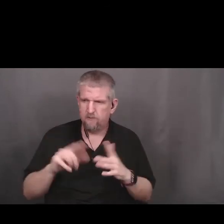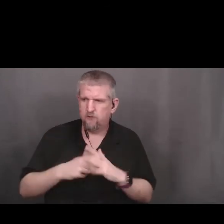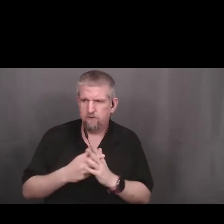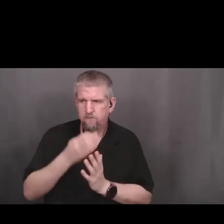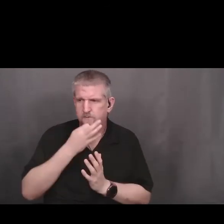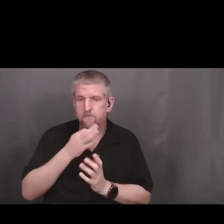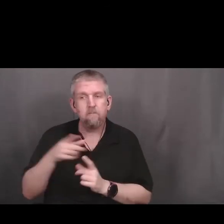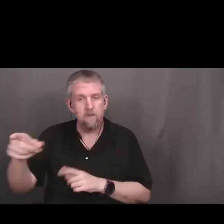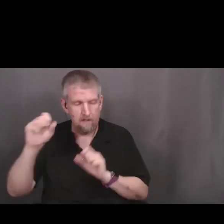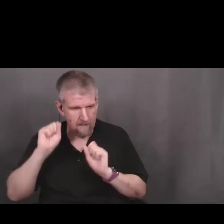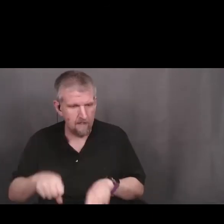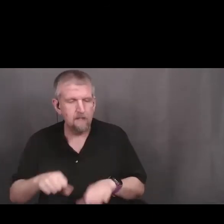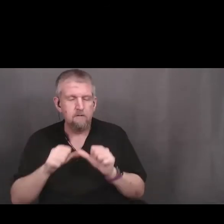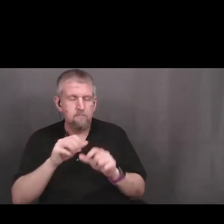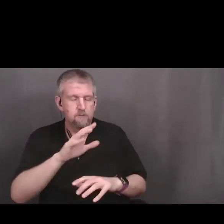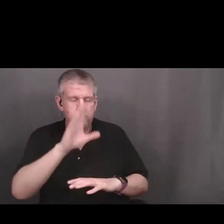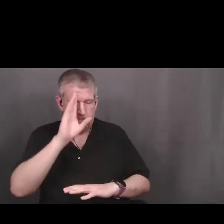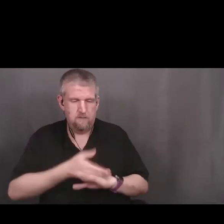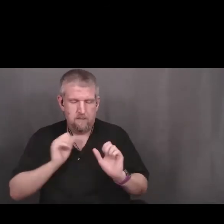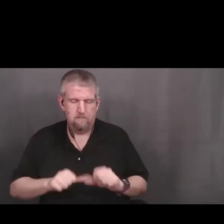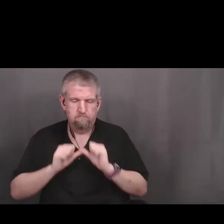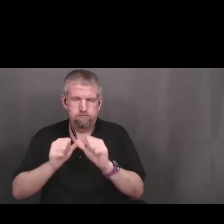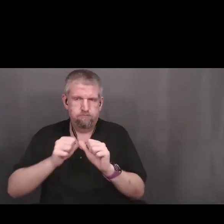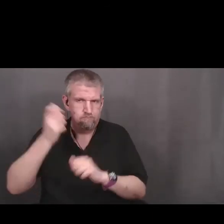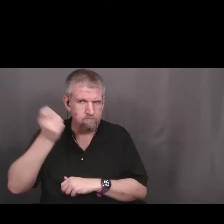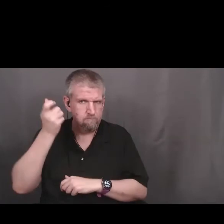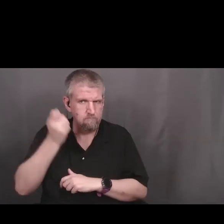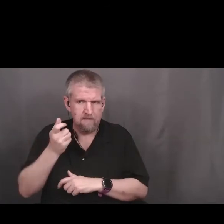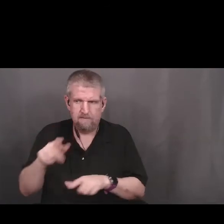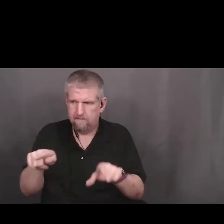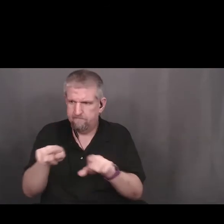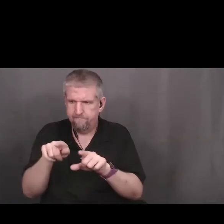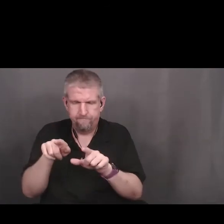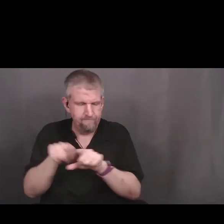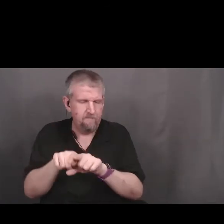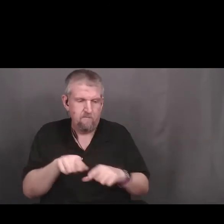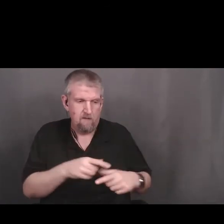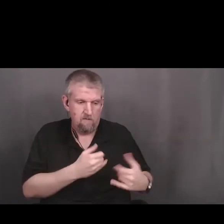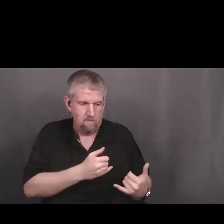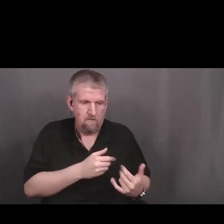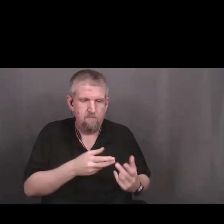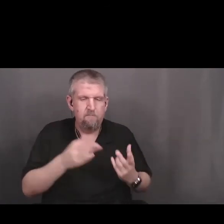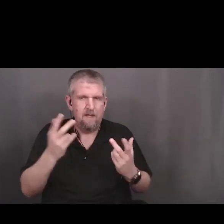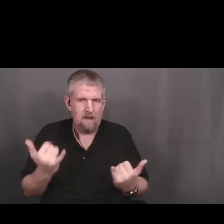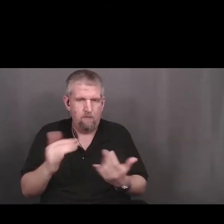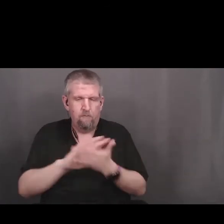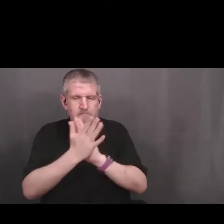they can receive benefits, the same survivor benefits that they're getting, they would just receive it as a disabled .